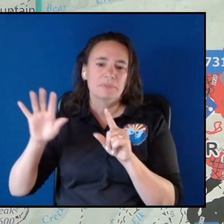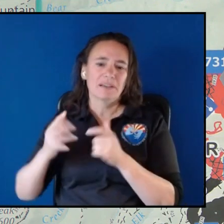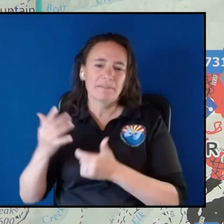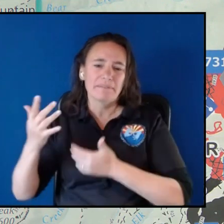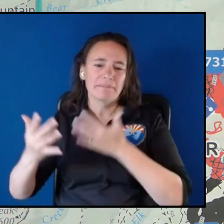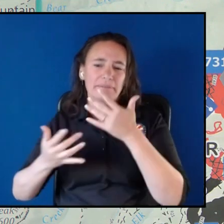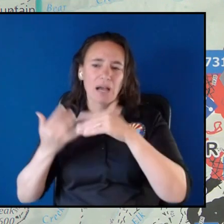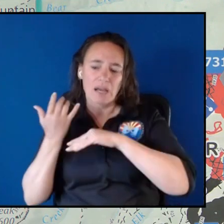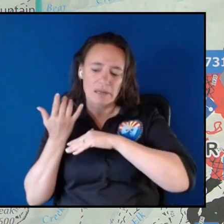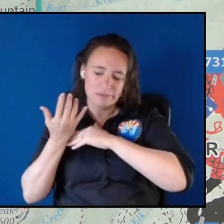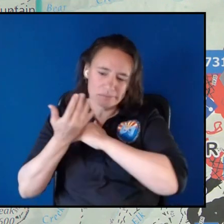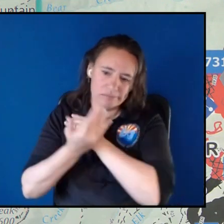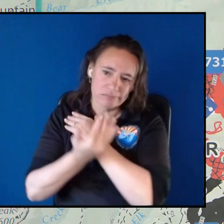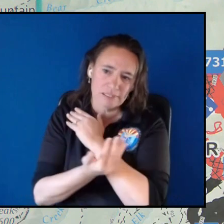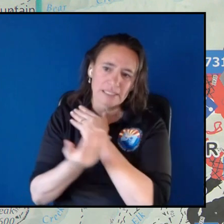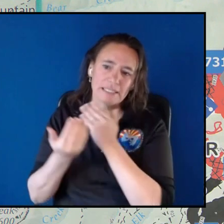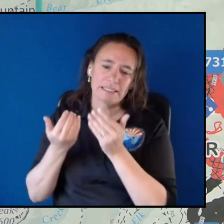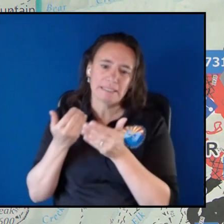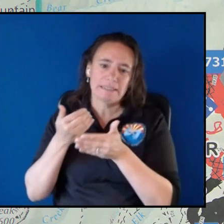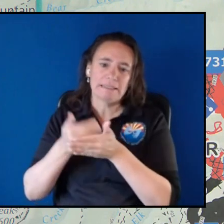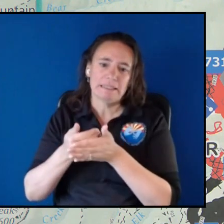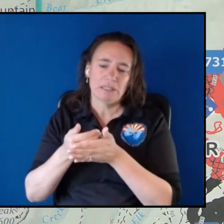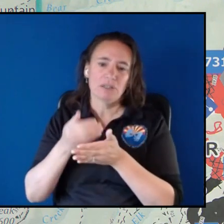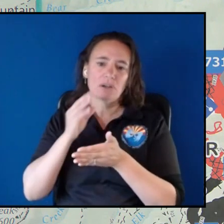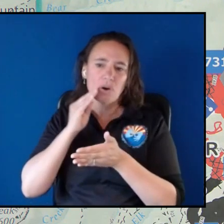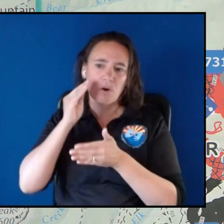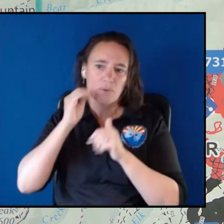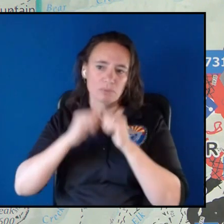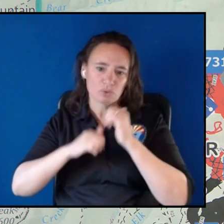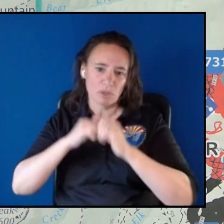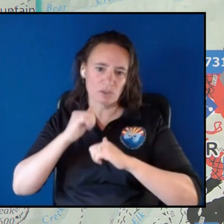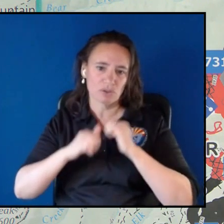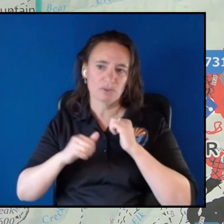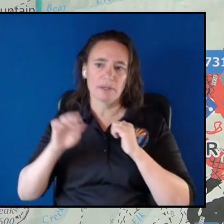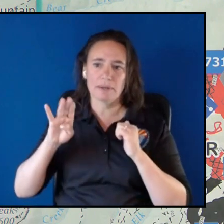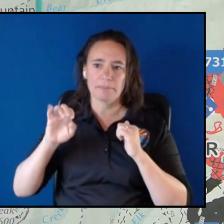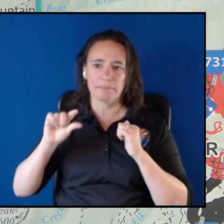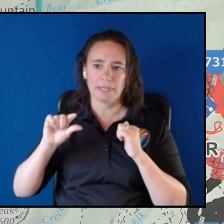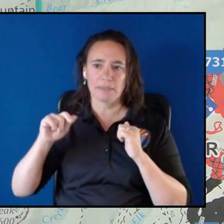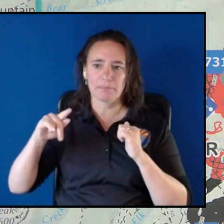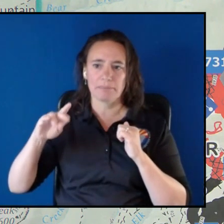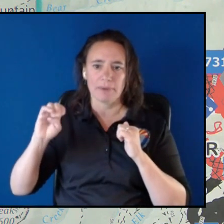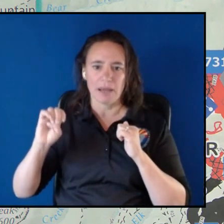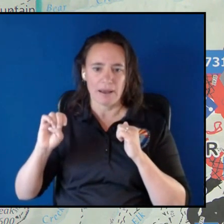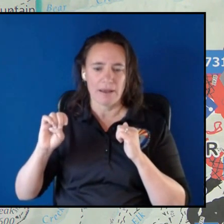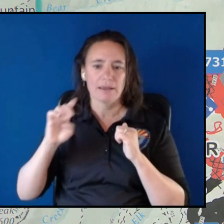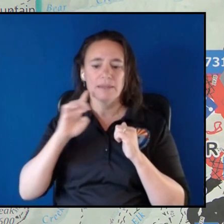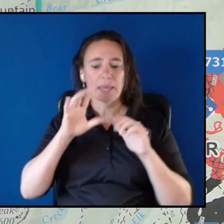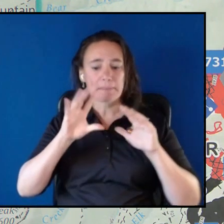They continue to mop up and secure those lines around the structures preventing any further fire activity in that area.